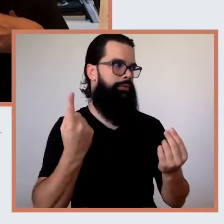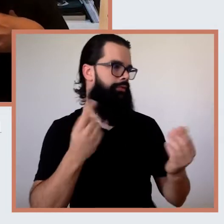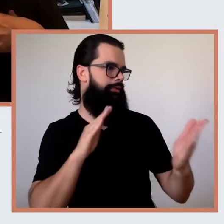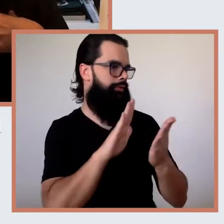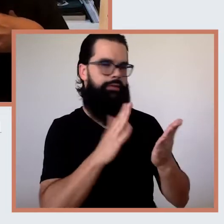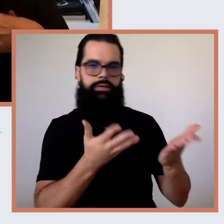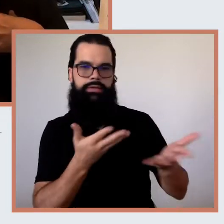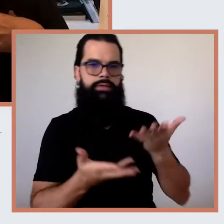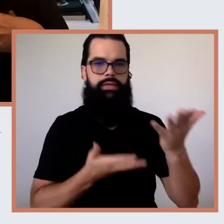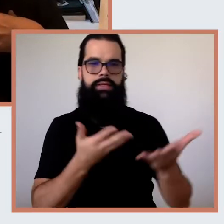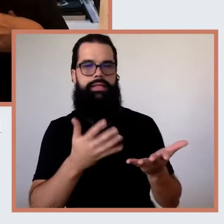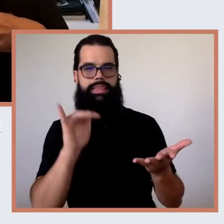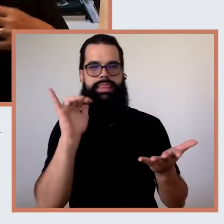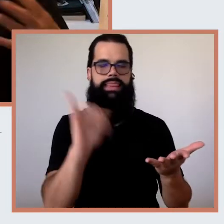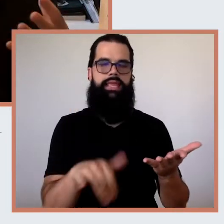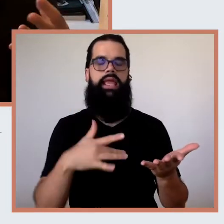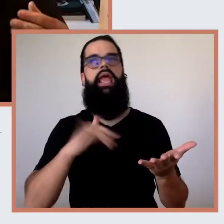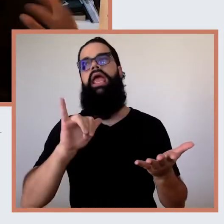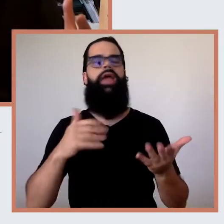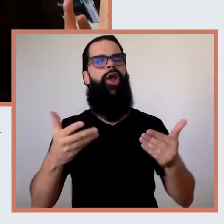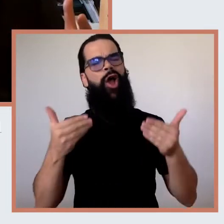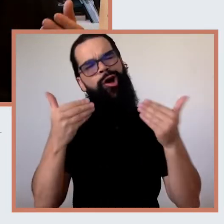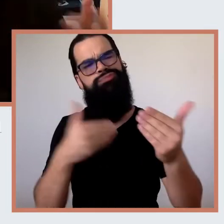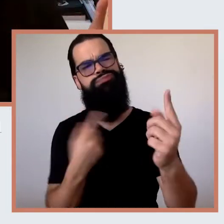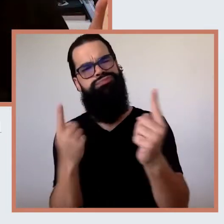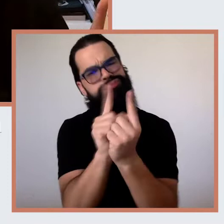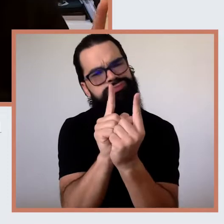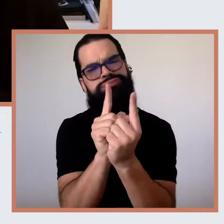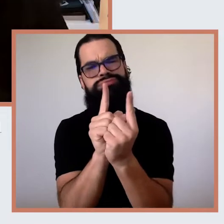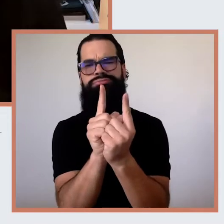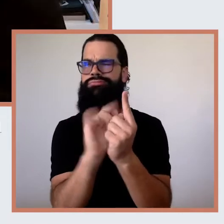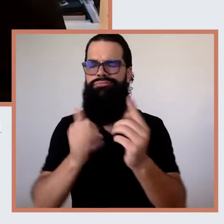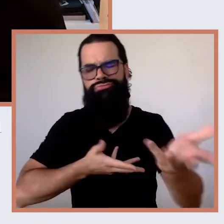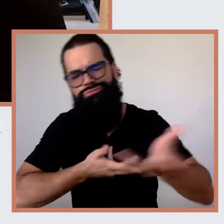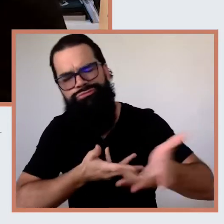know you when they think you're asking for a favor, when really all you're asking is I'd just like to meet you